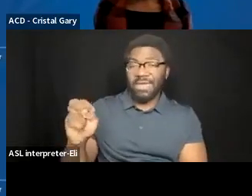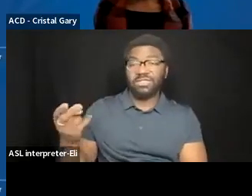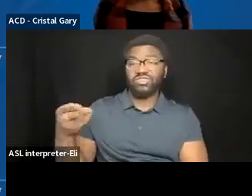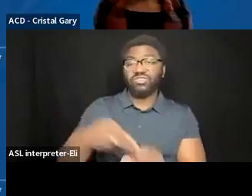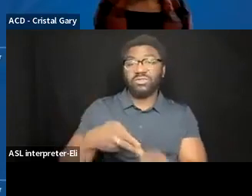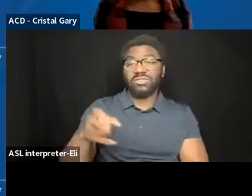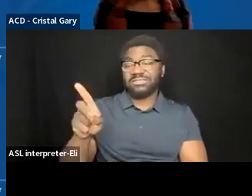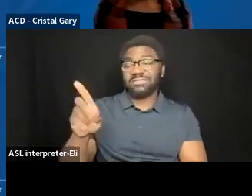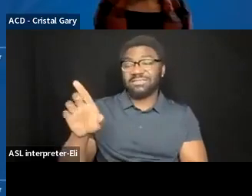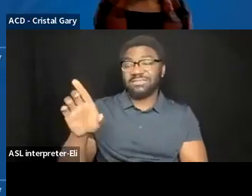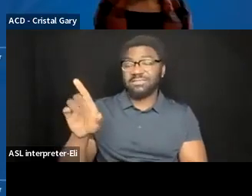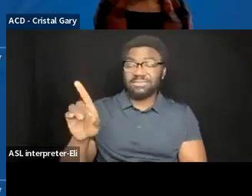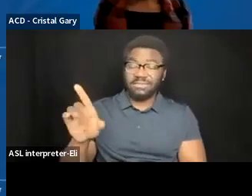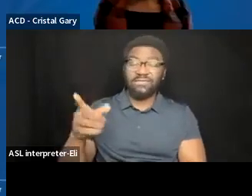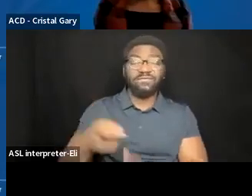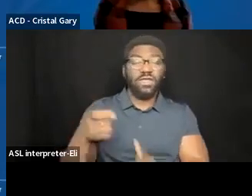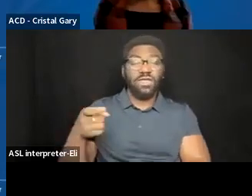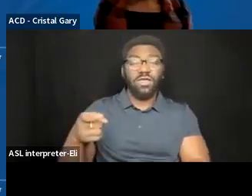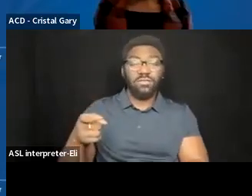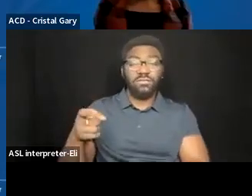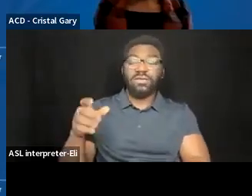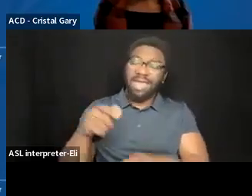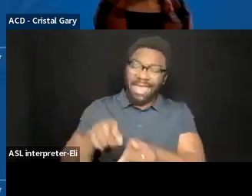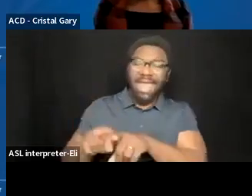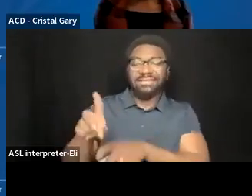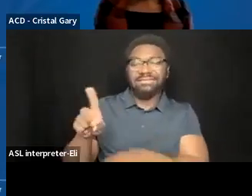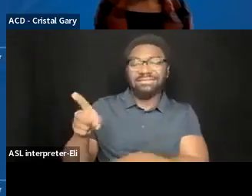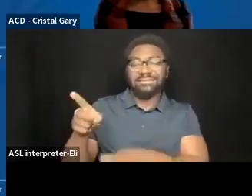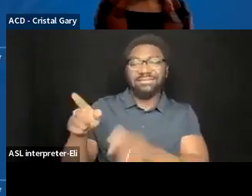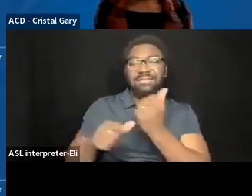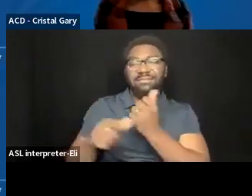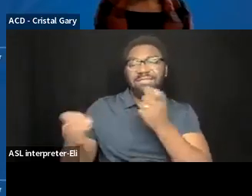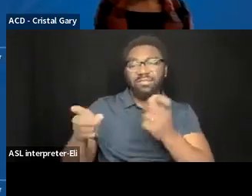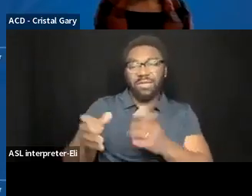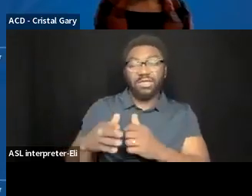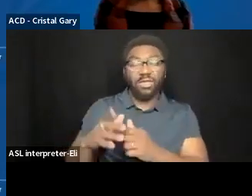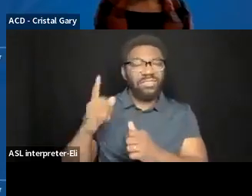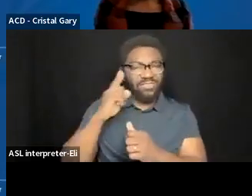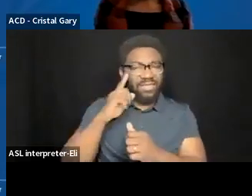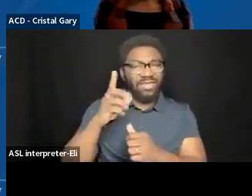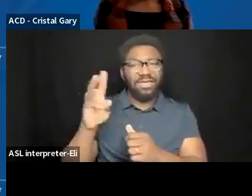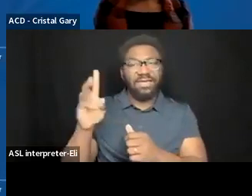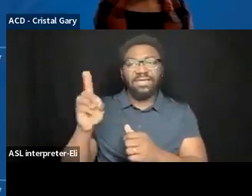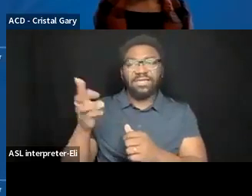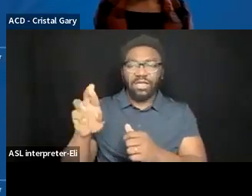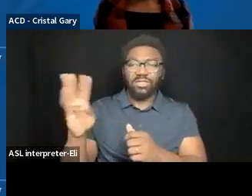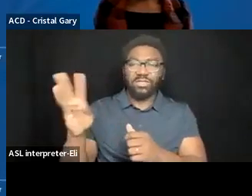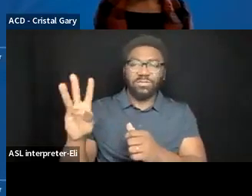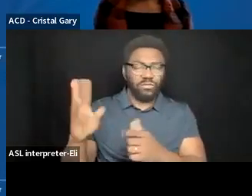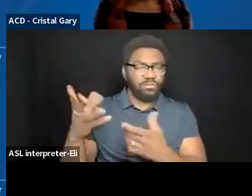And I believe that Dr. Walensky has given him the task of really taking the lead on lab issues.